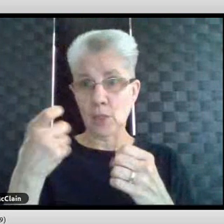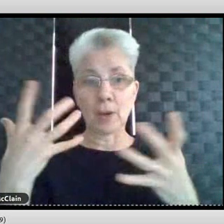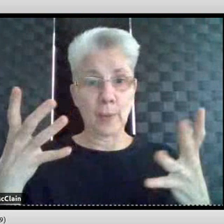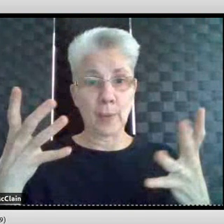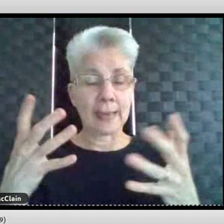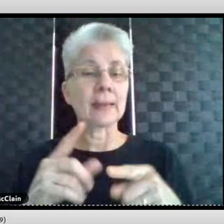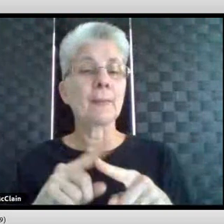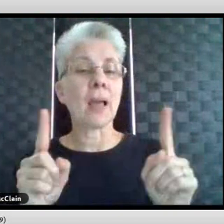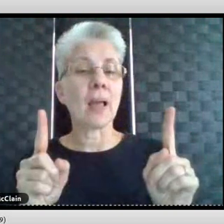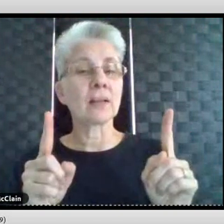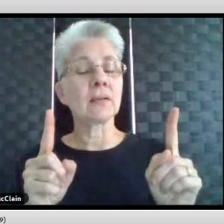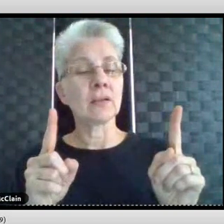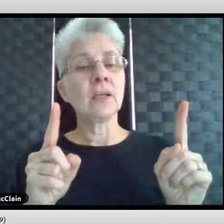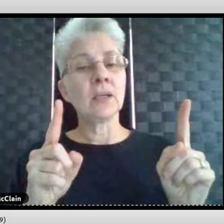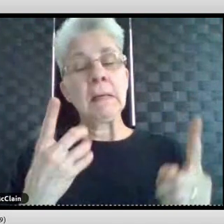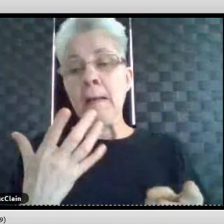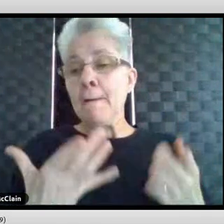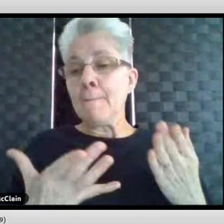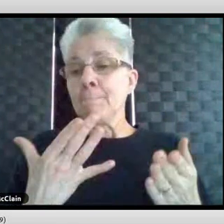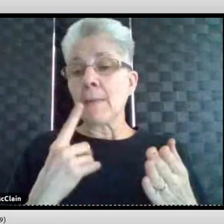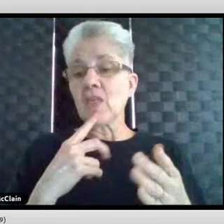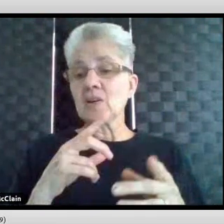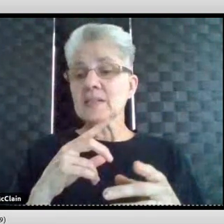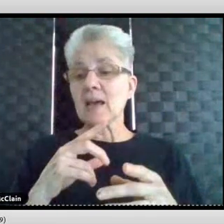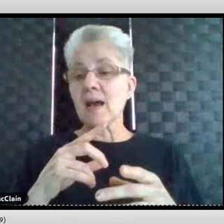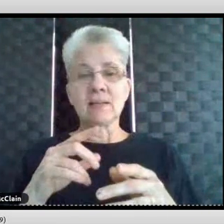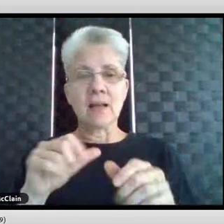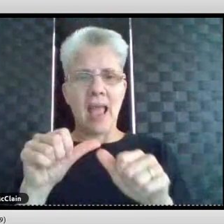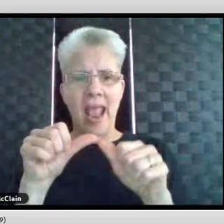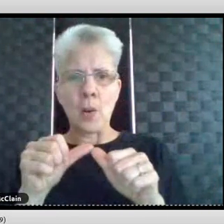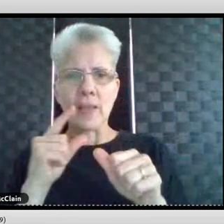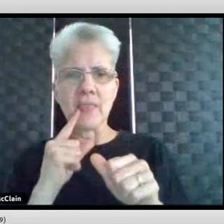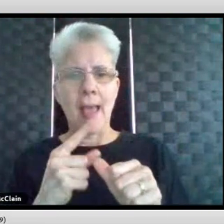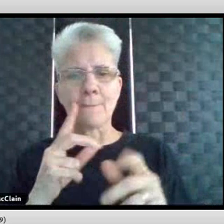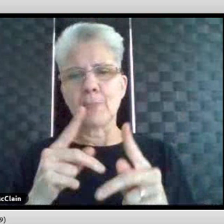but maybe there's a niche market of people that hang out at the bar.